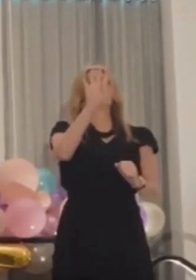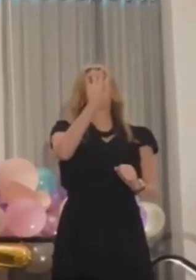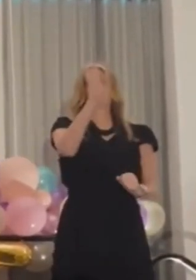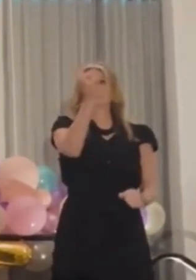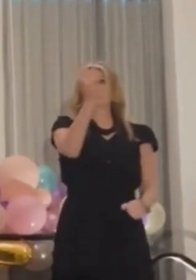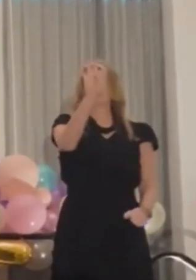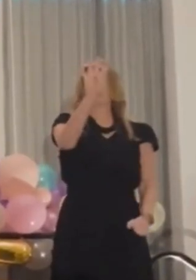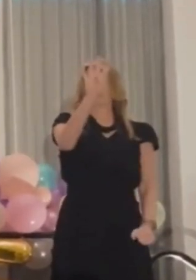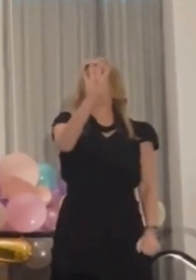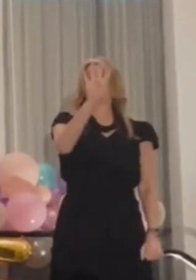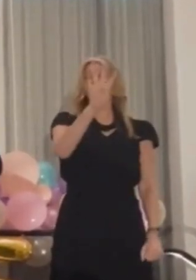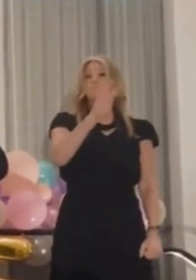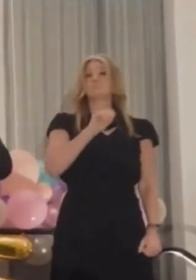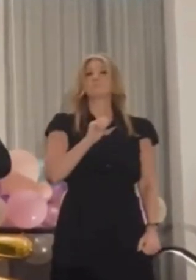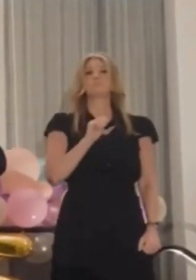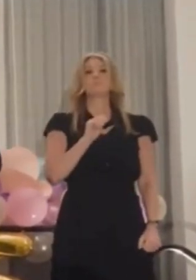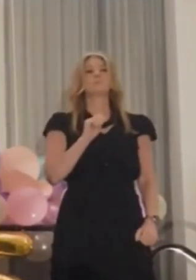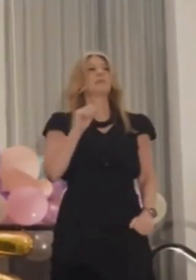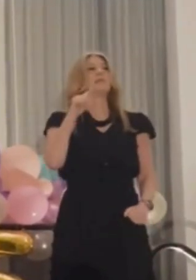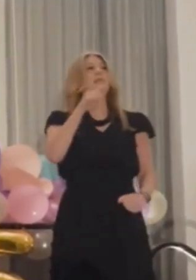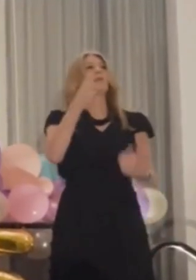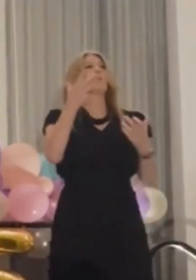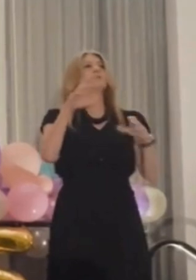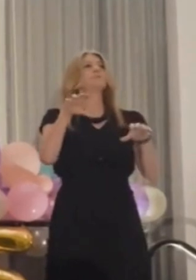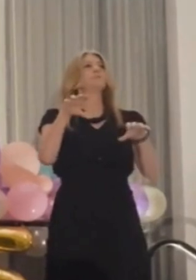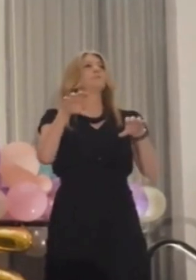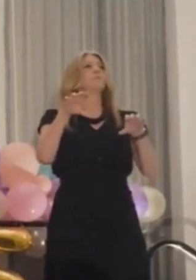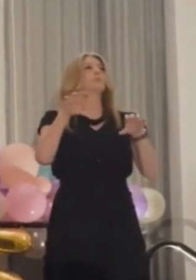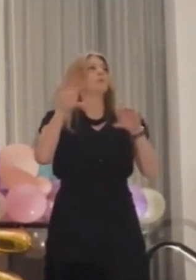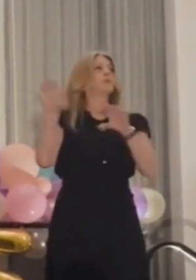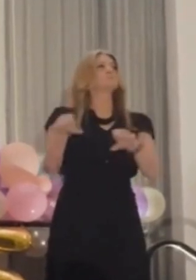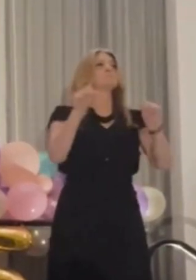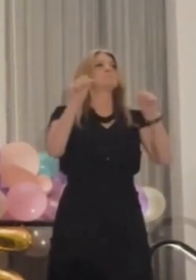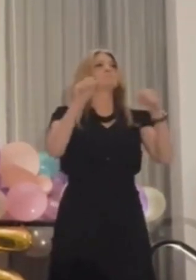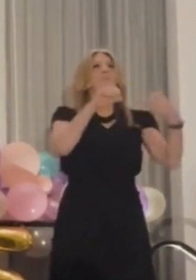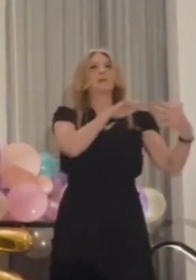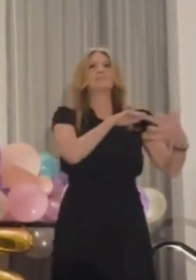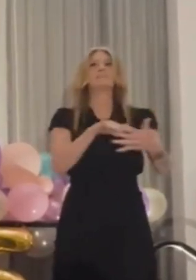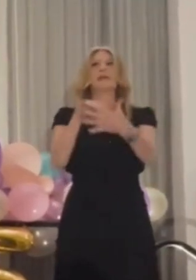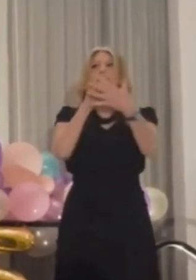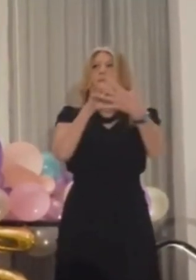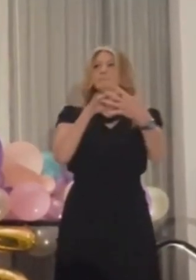that they do a study related to whether or not